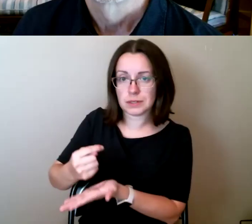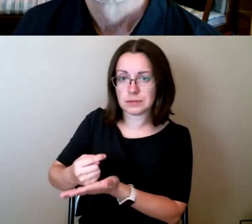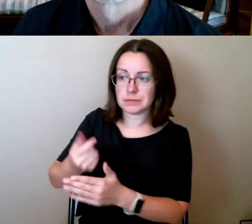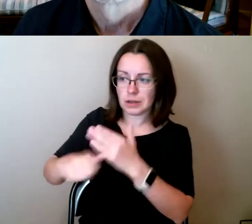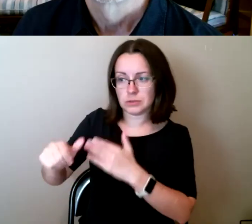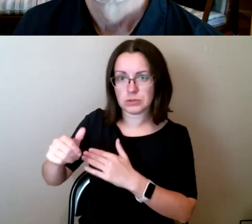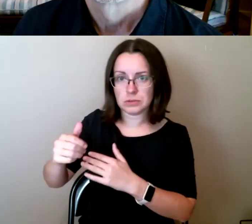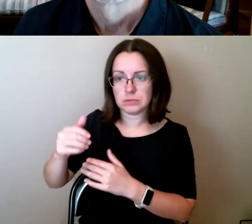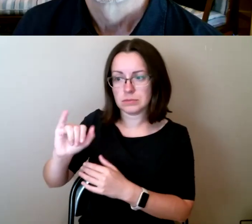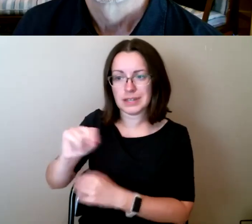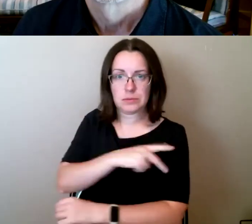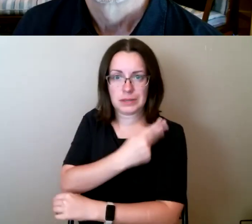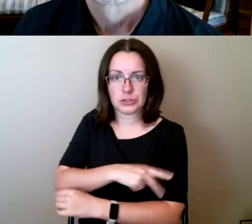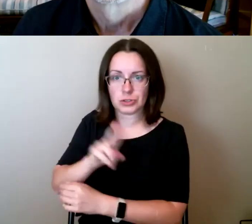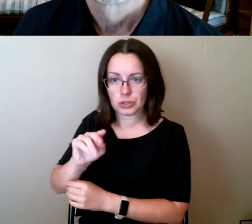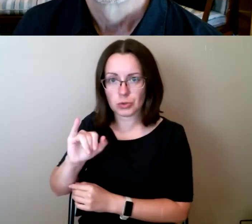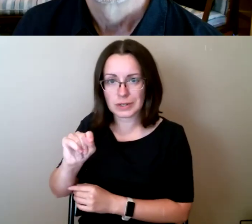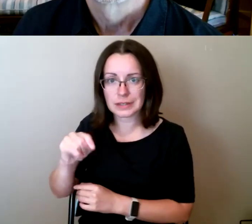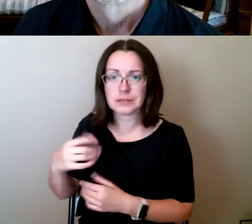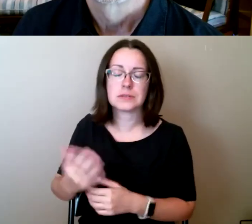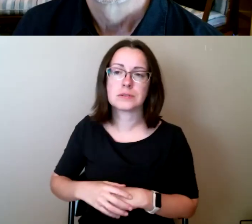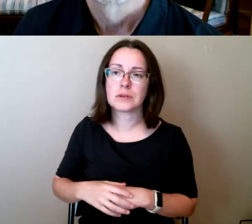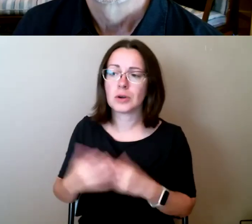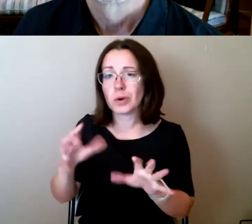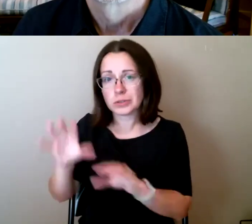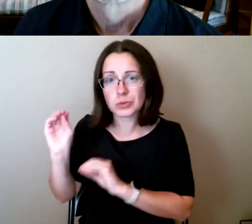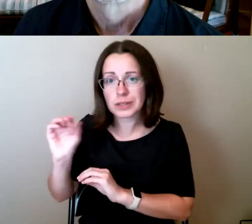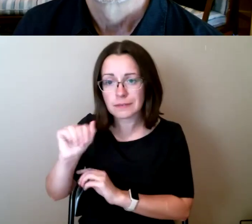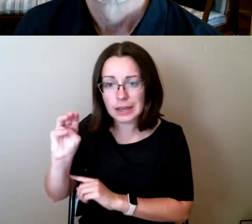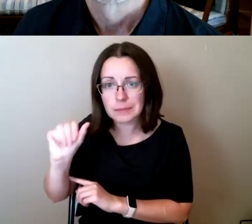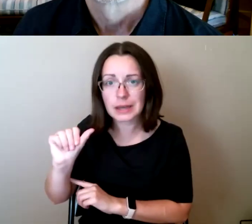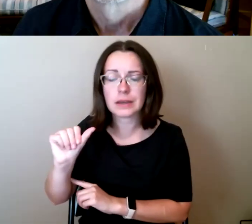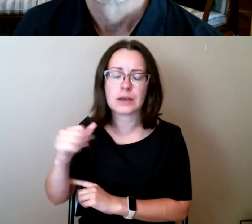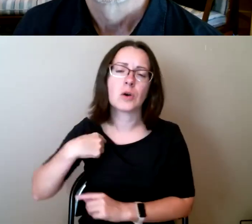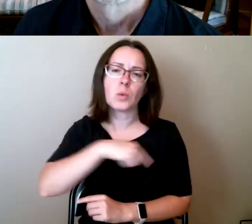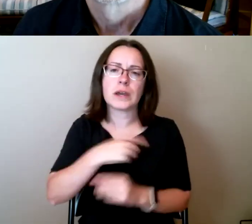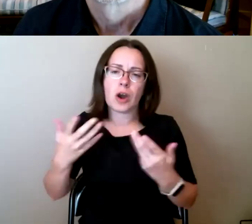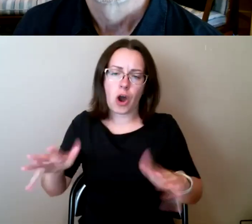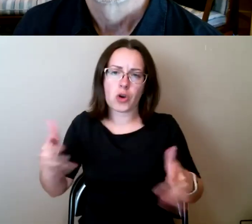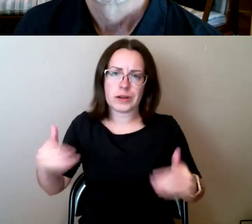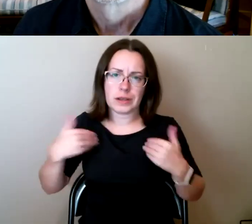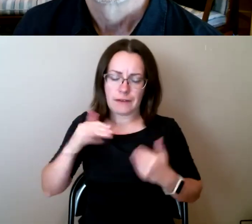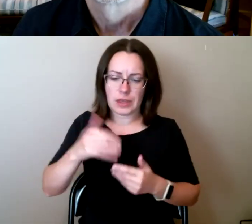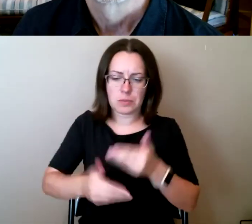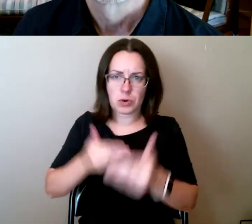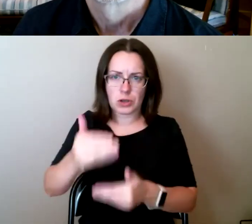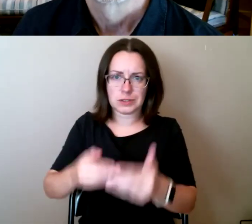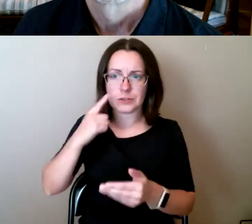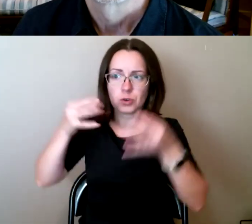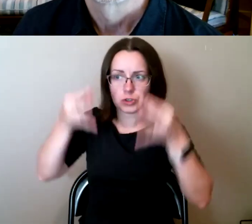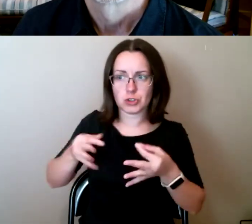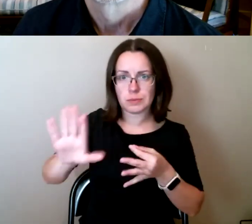um refuse surgery uh want to leave AMA. So there's a process to determine capacity and we're going to